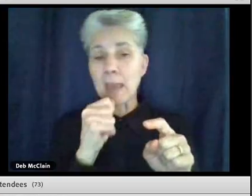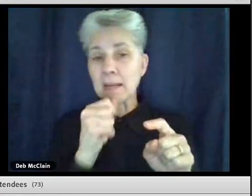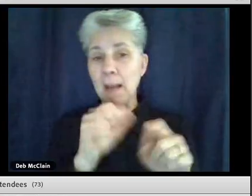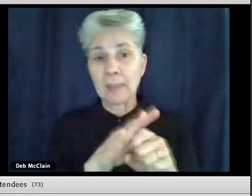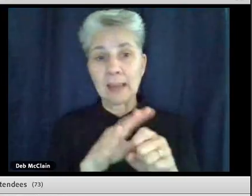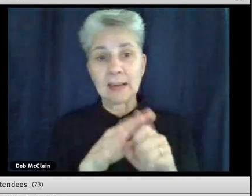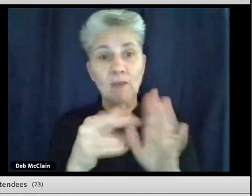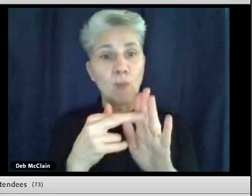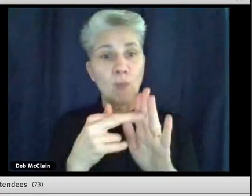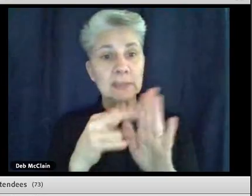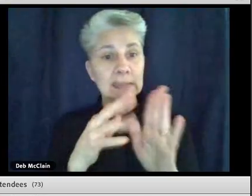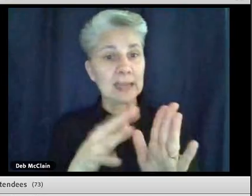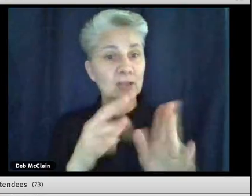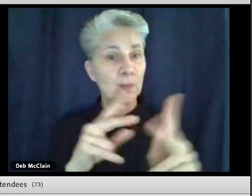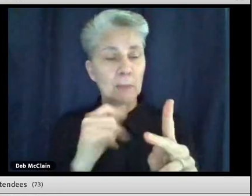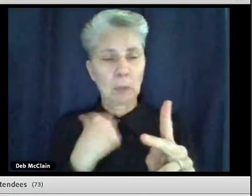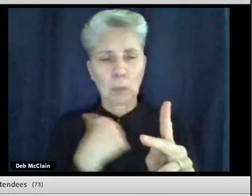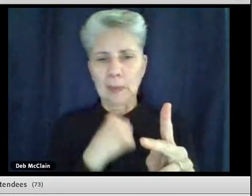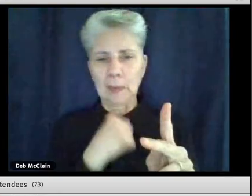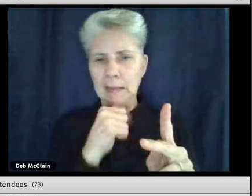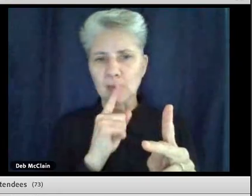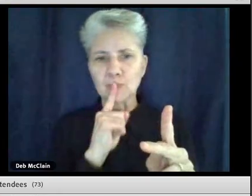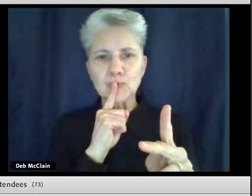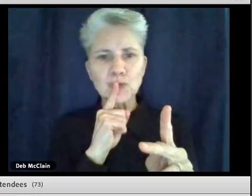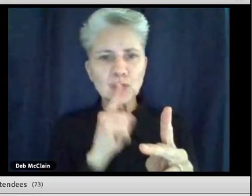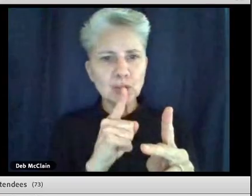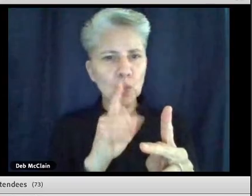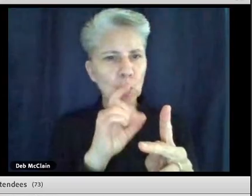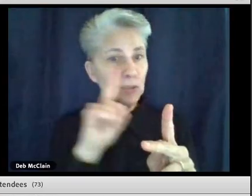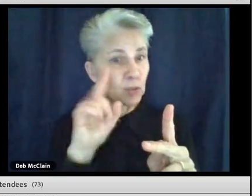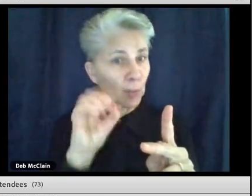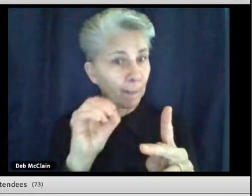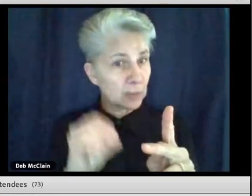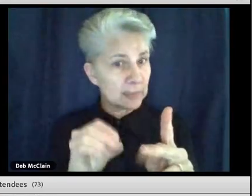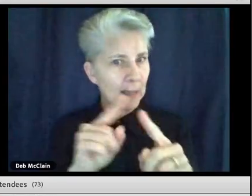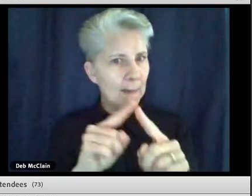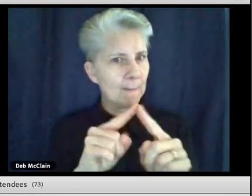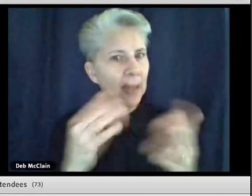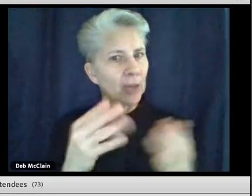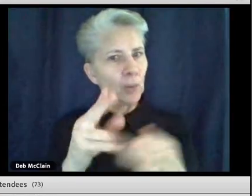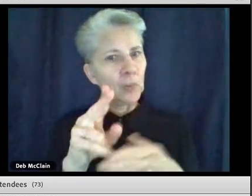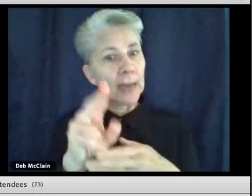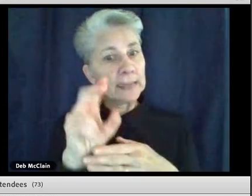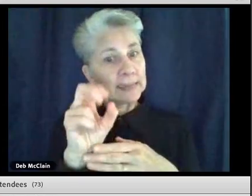We're not 100% sure. But again, in the US -- See if this will pick up.